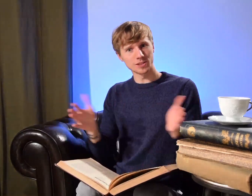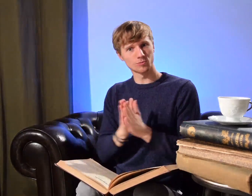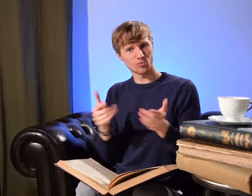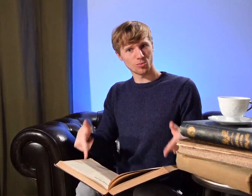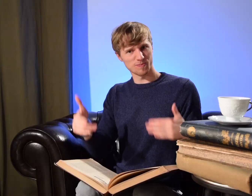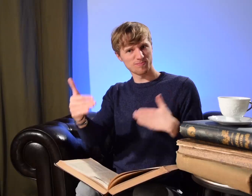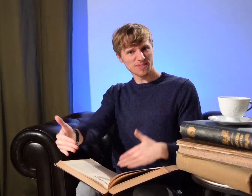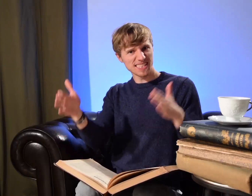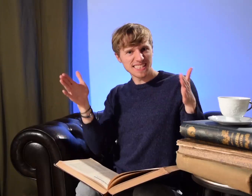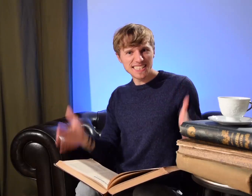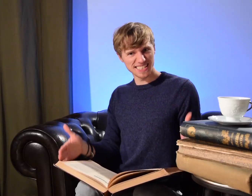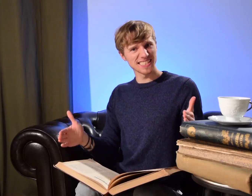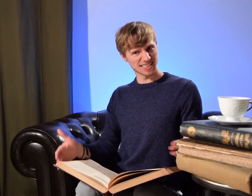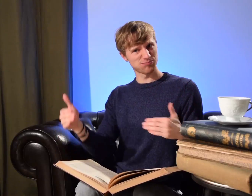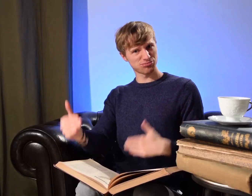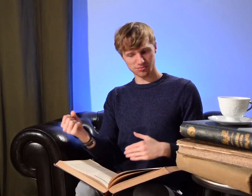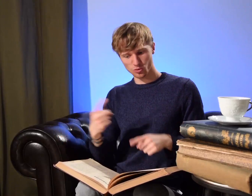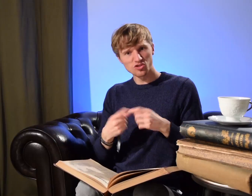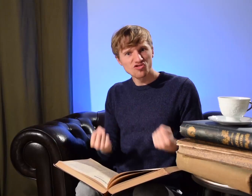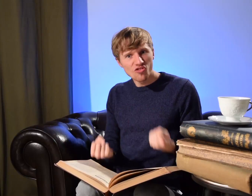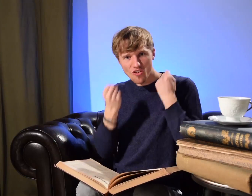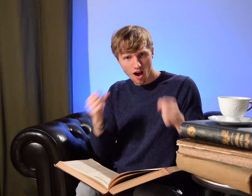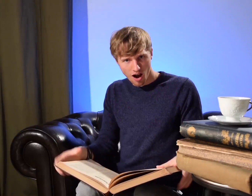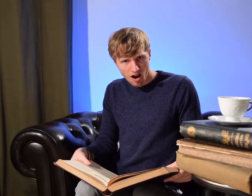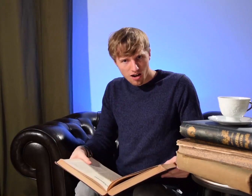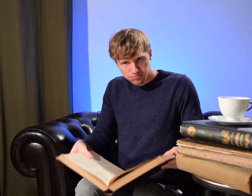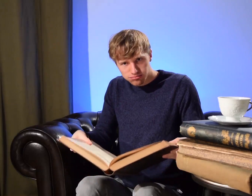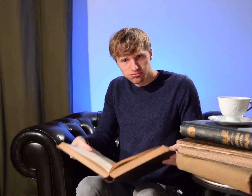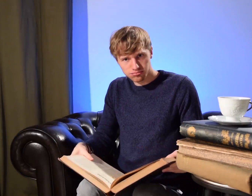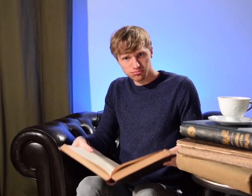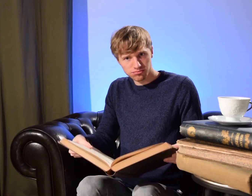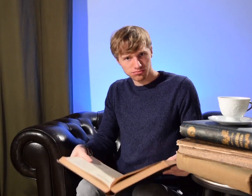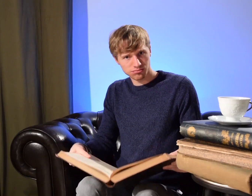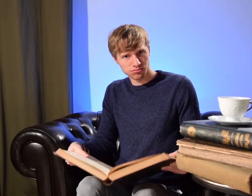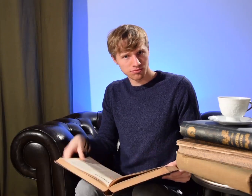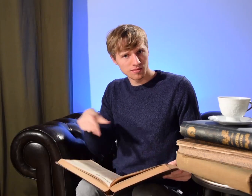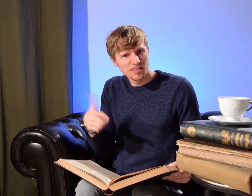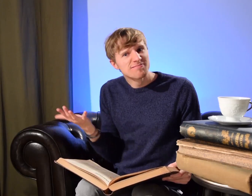Have a look: It´s a pretty heavy and big book I got here.